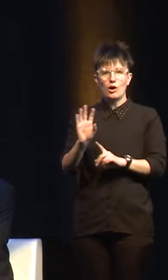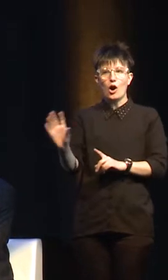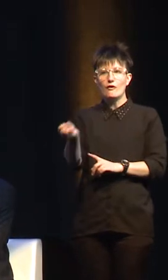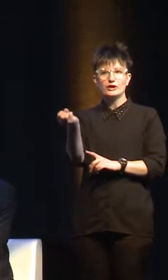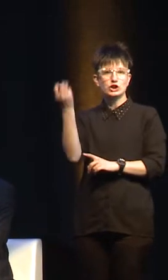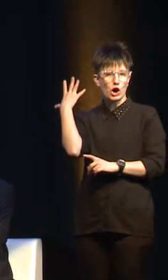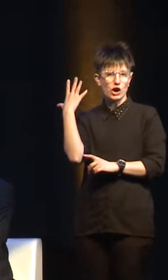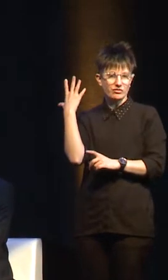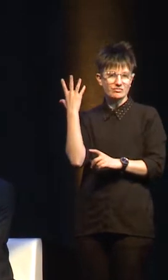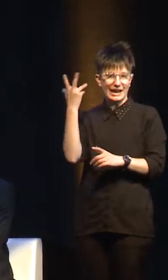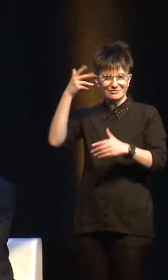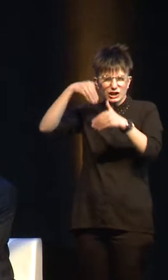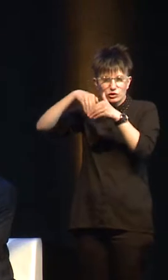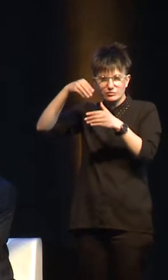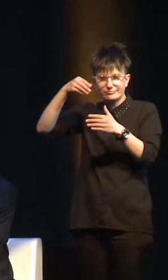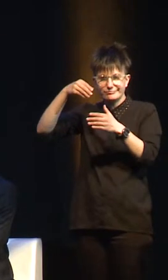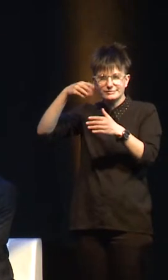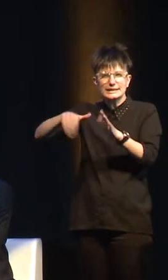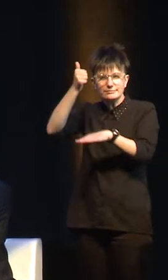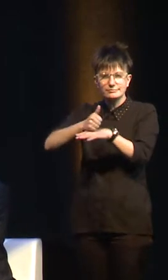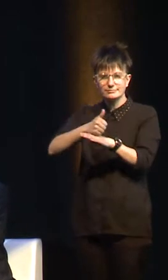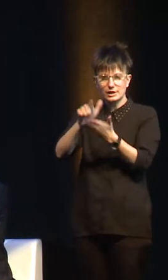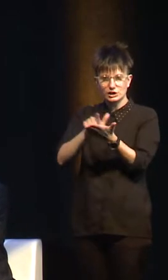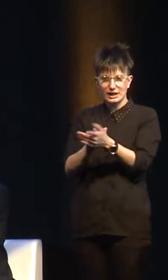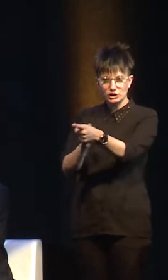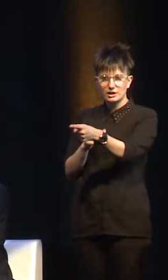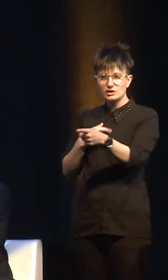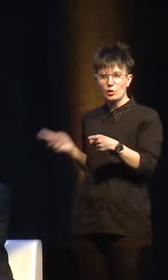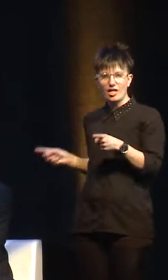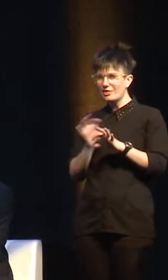Jehan: So that means that this is not an event-based conversation is it that this is actually going